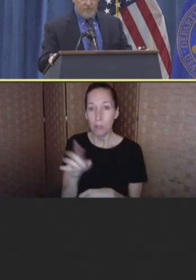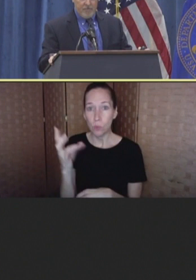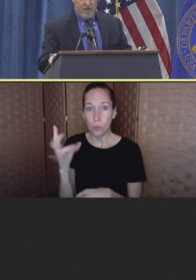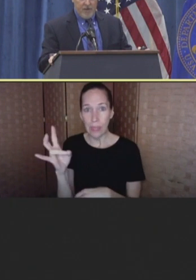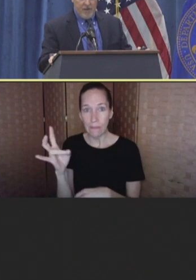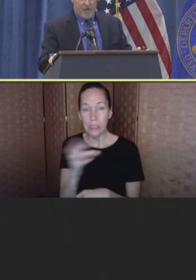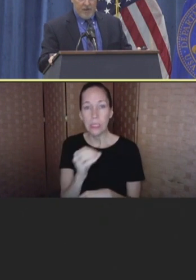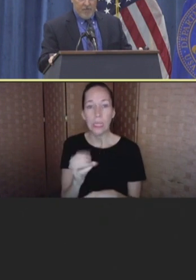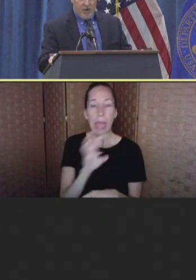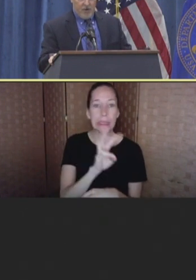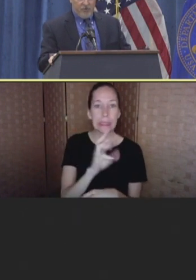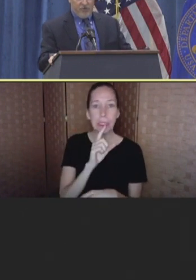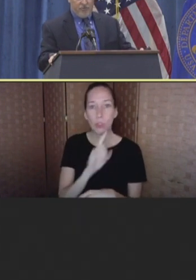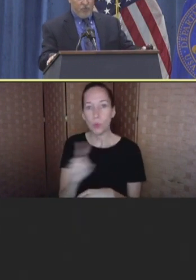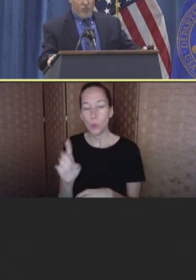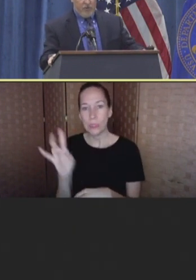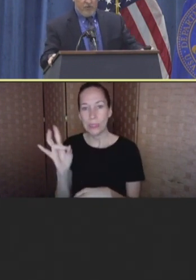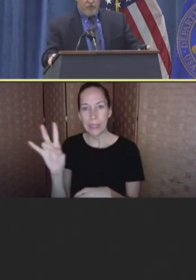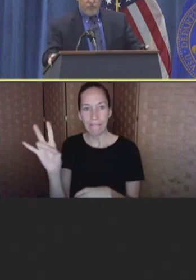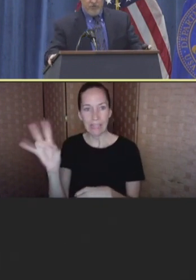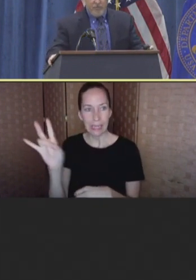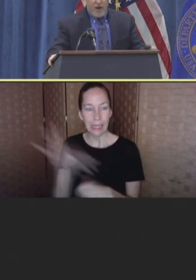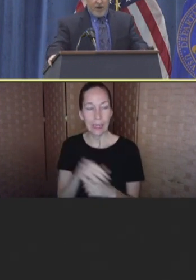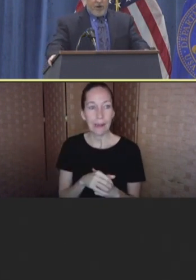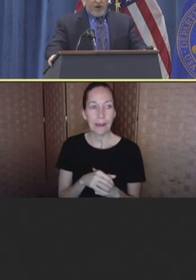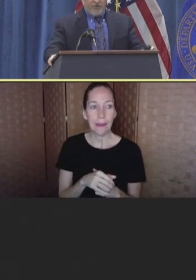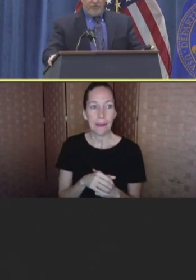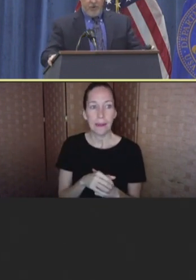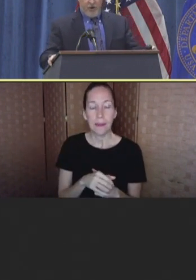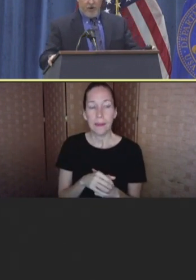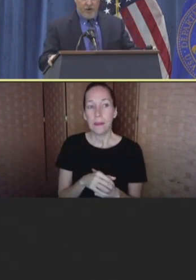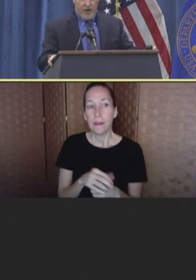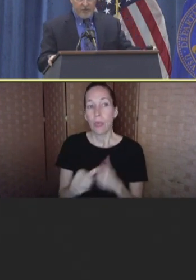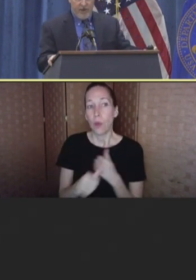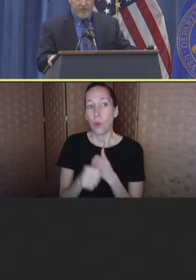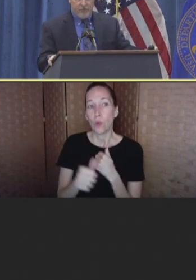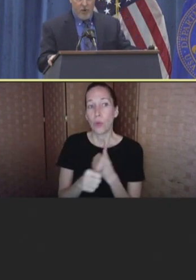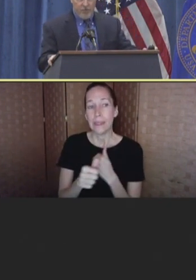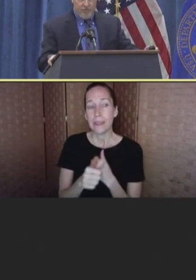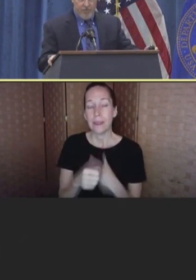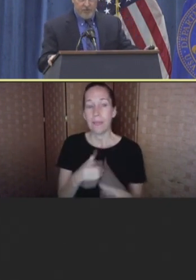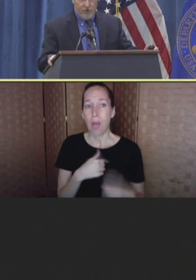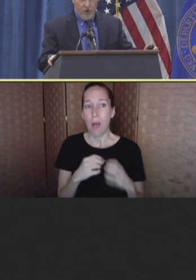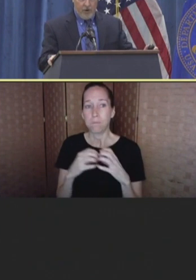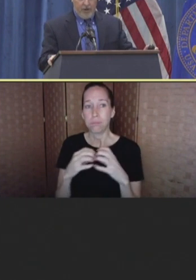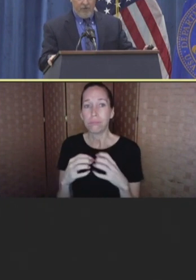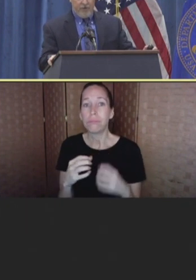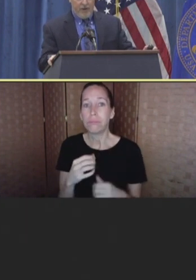But our assessment was that the risk of myocarditis and pericarditis after both messenger RNA